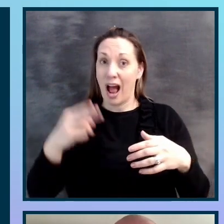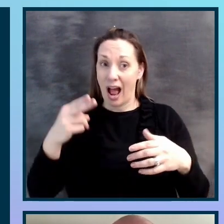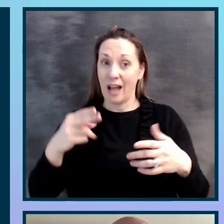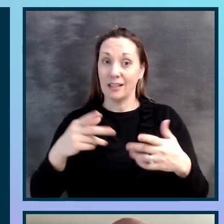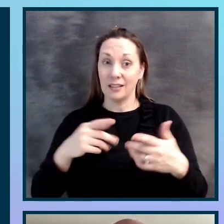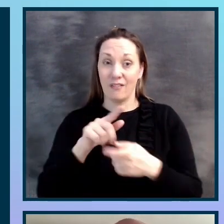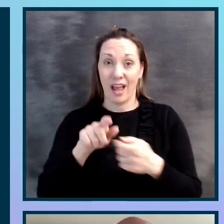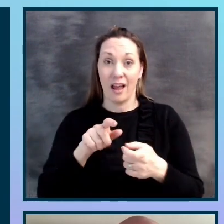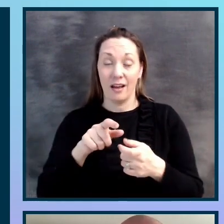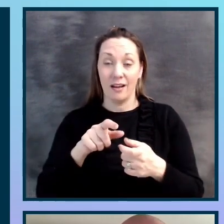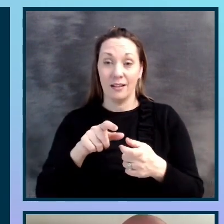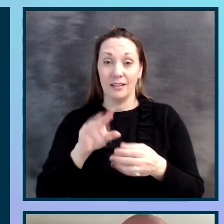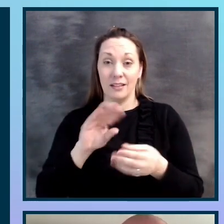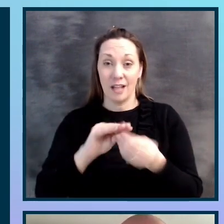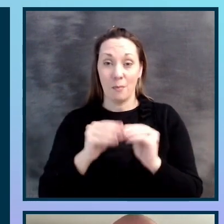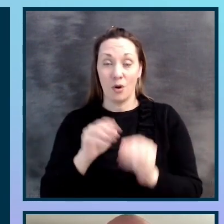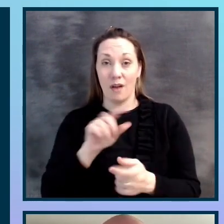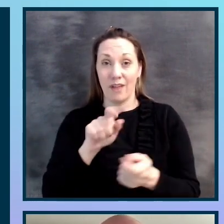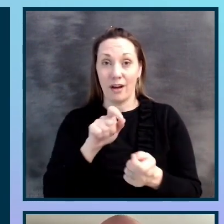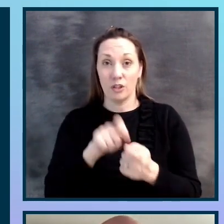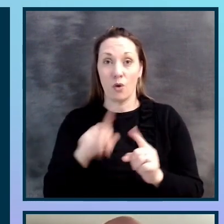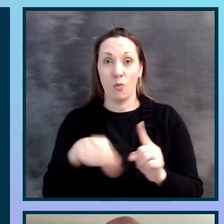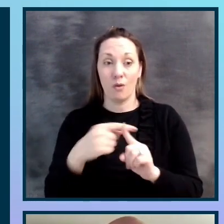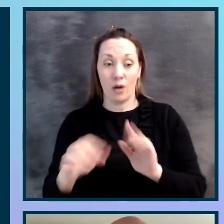when we were identifying barriers.